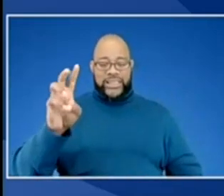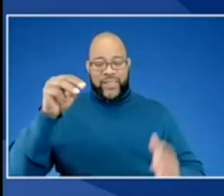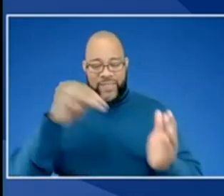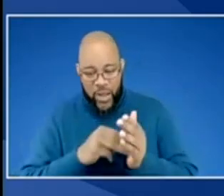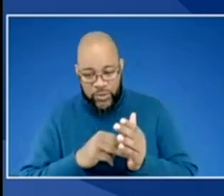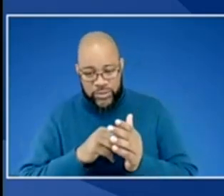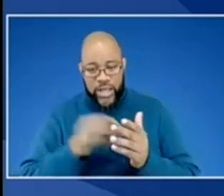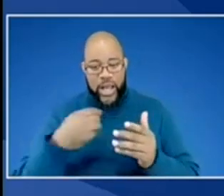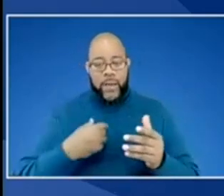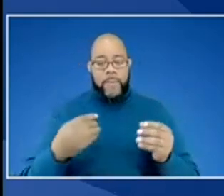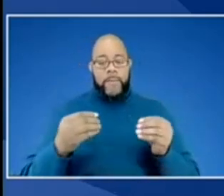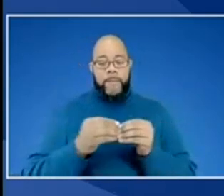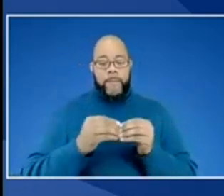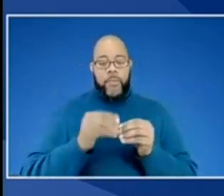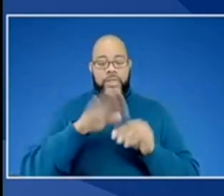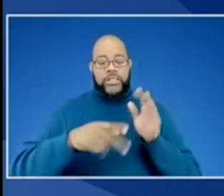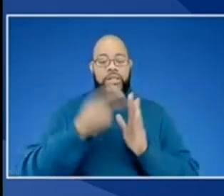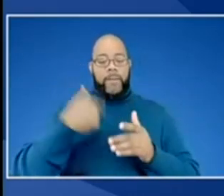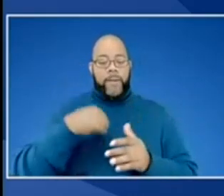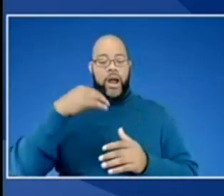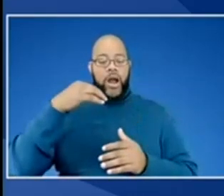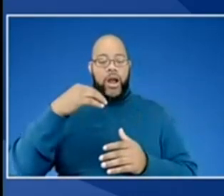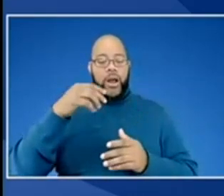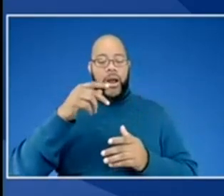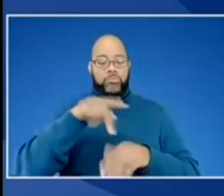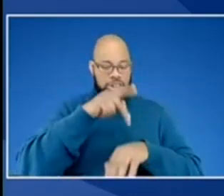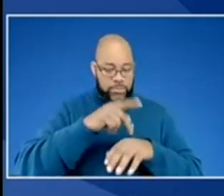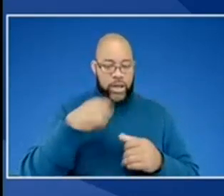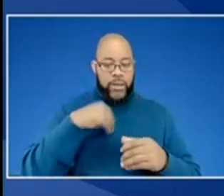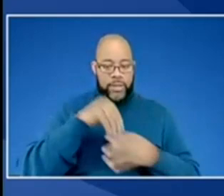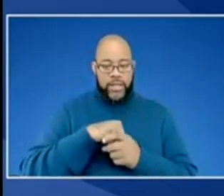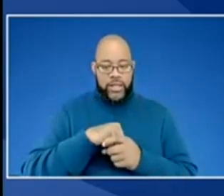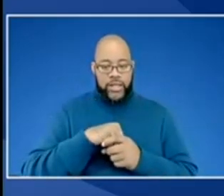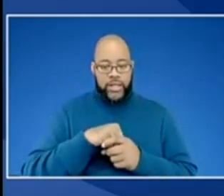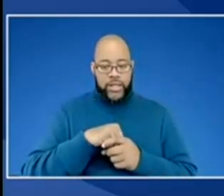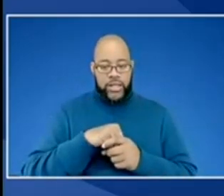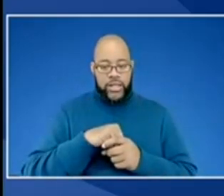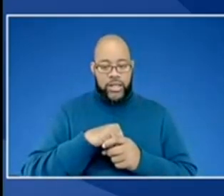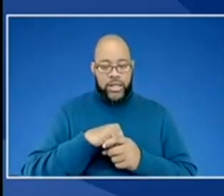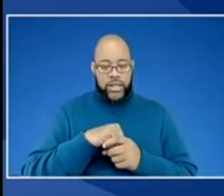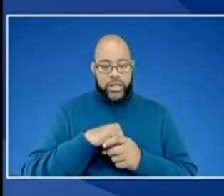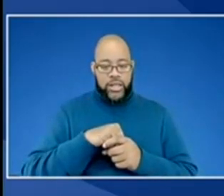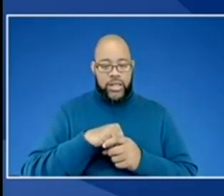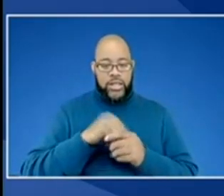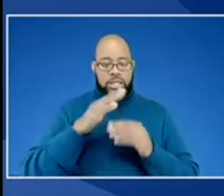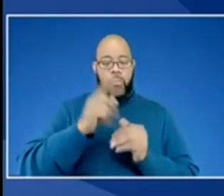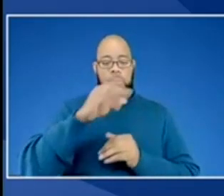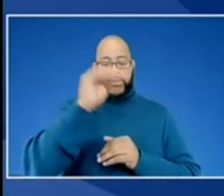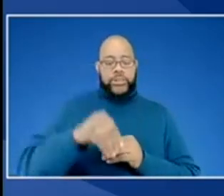more than double my principal. And I'm in the top 1% of student debt borrowers. Every time I tell people what